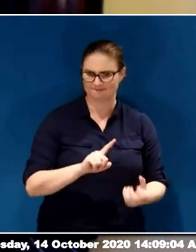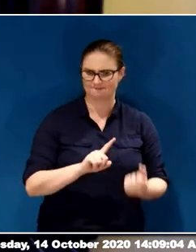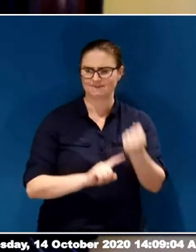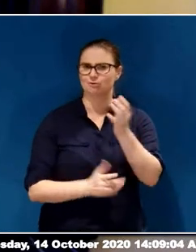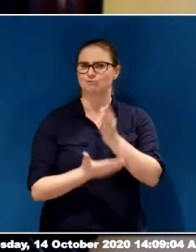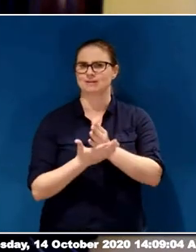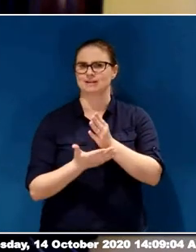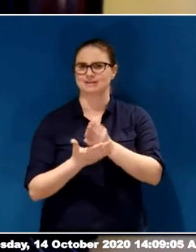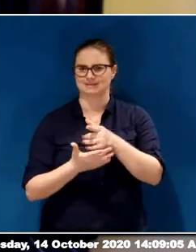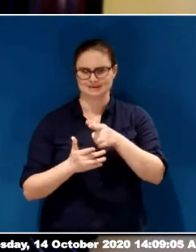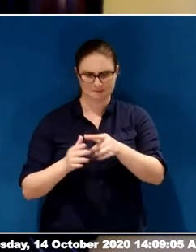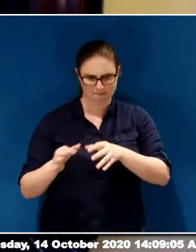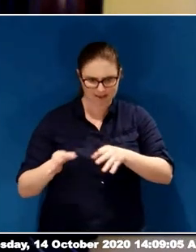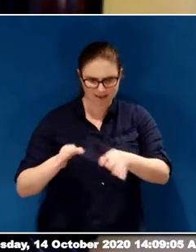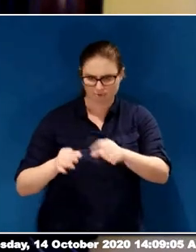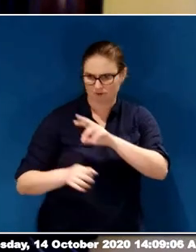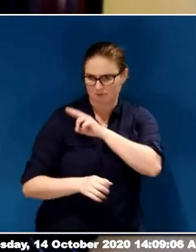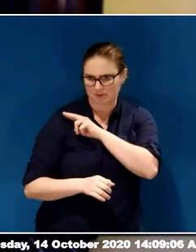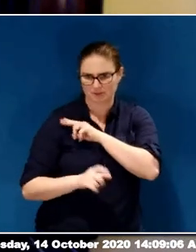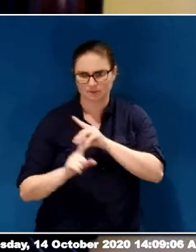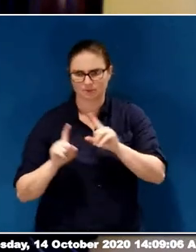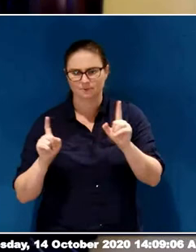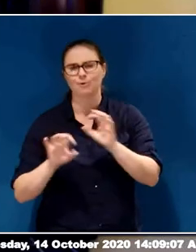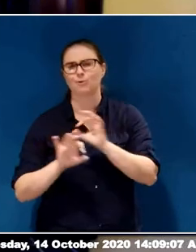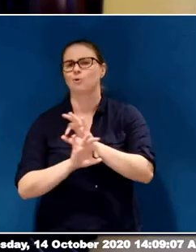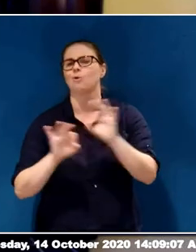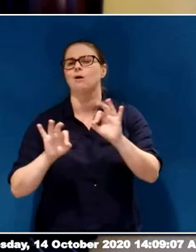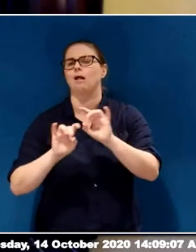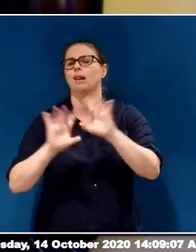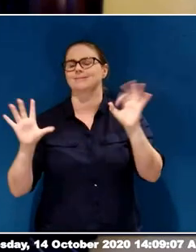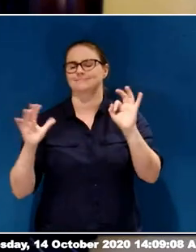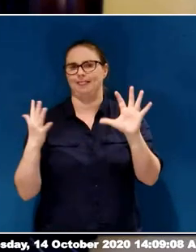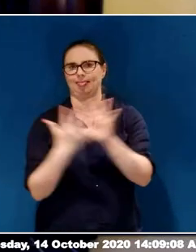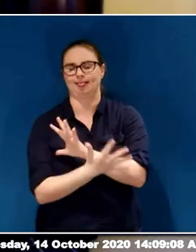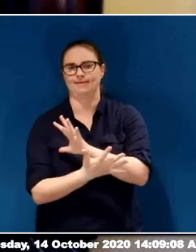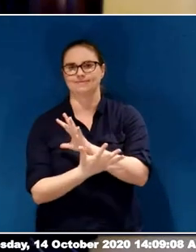obligations might be inappropriate or they might be denied.